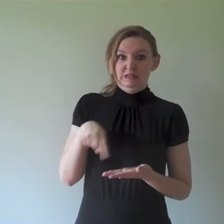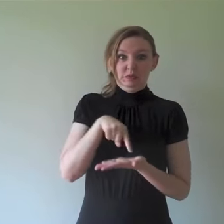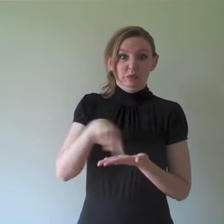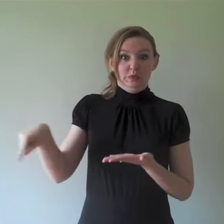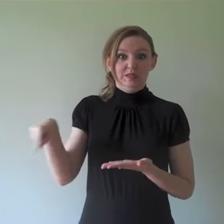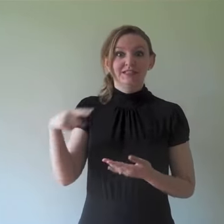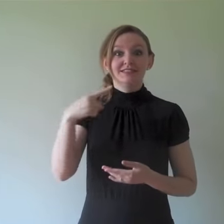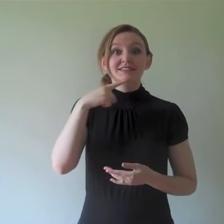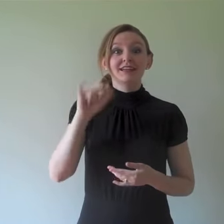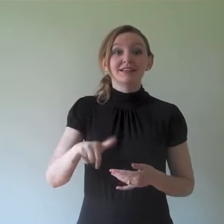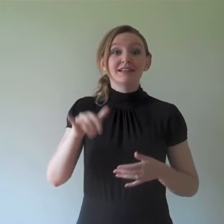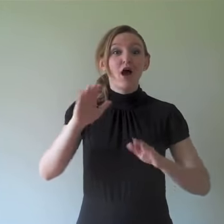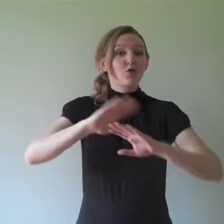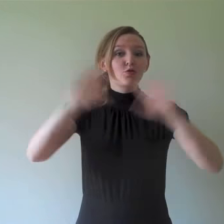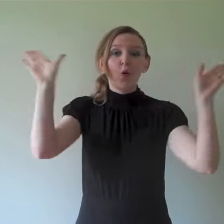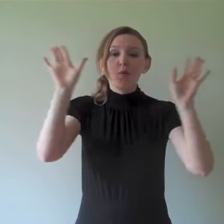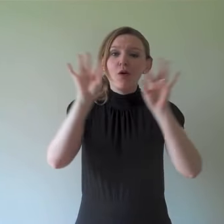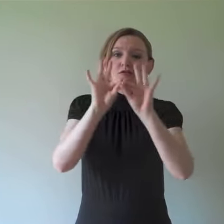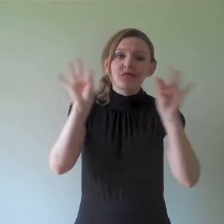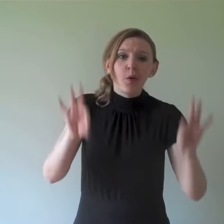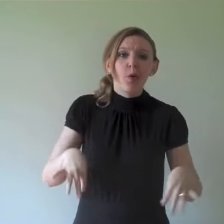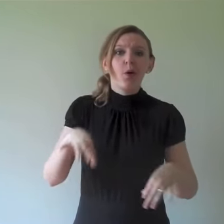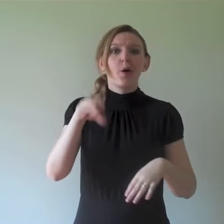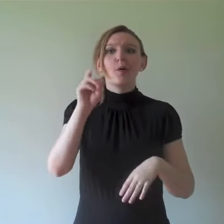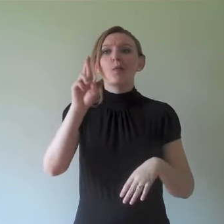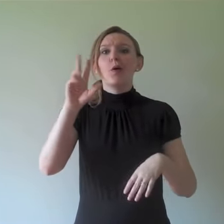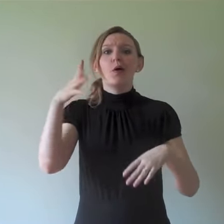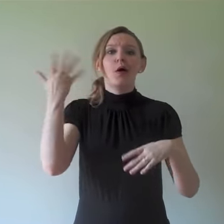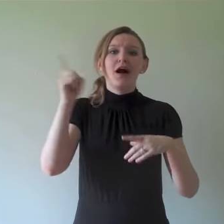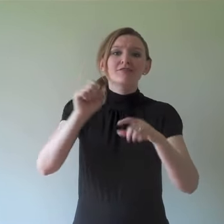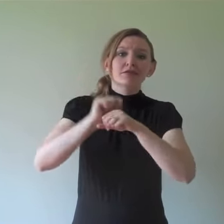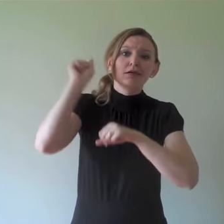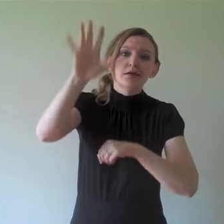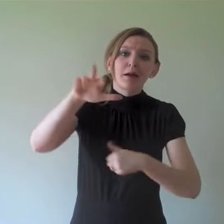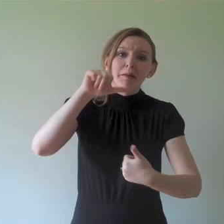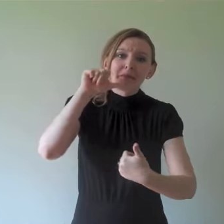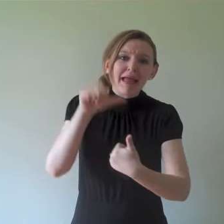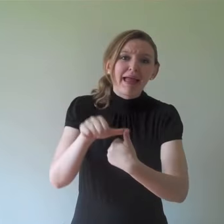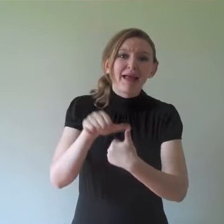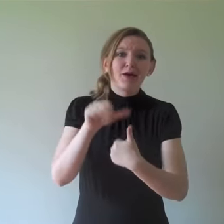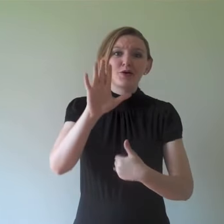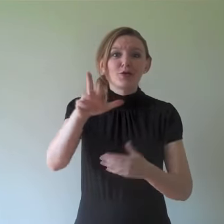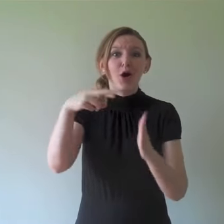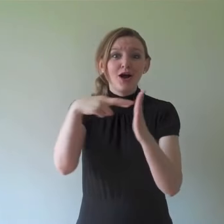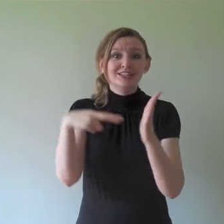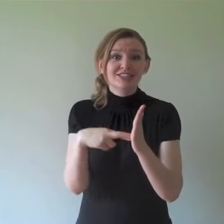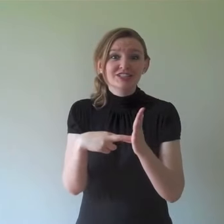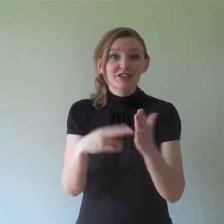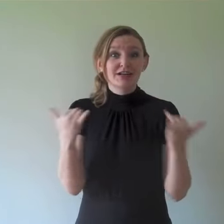application and mail it in to register to vote. You can now complete the whole process online!